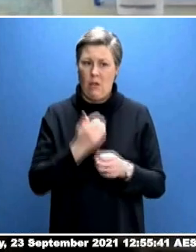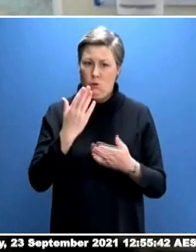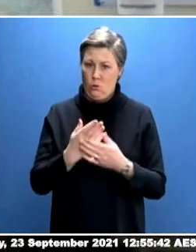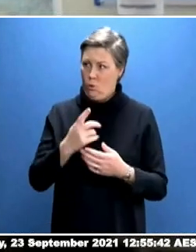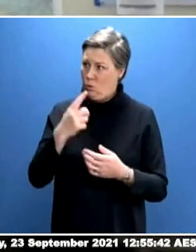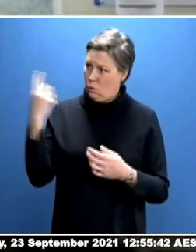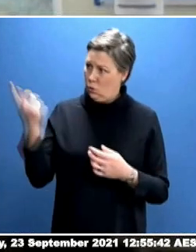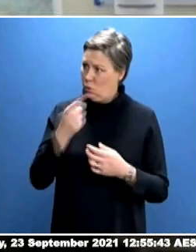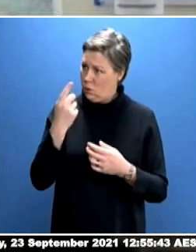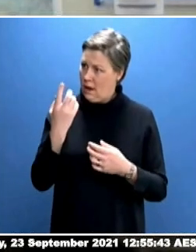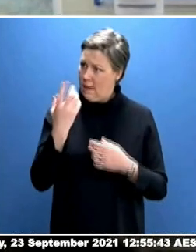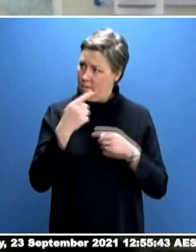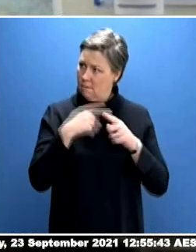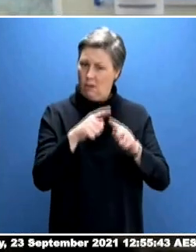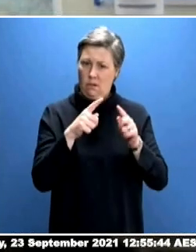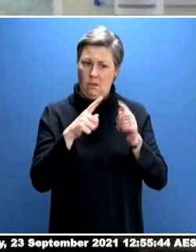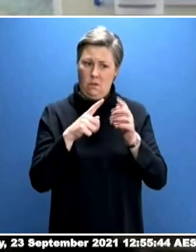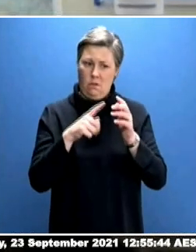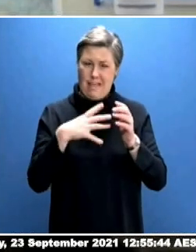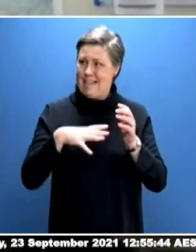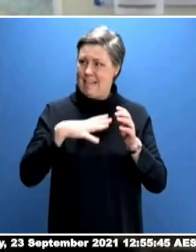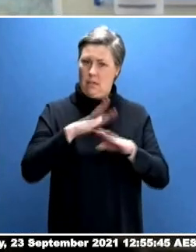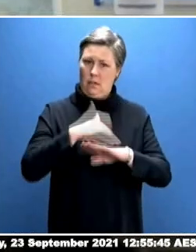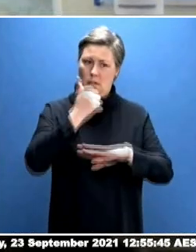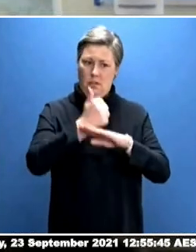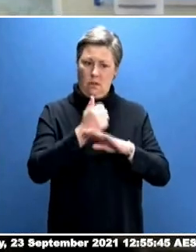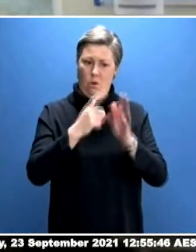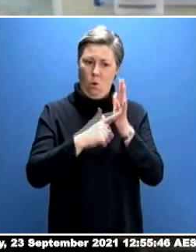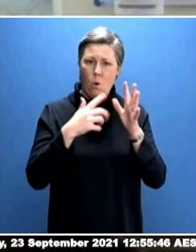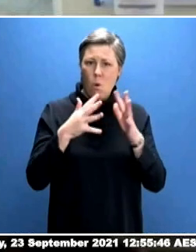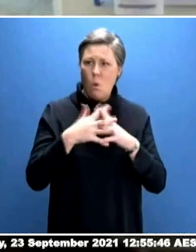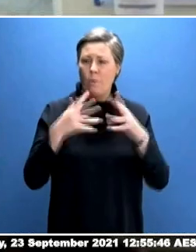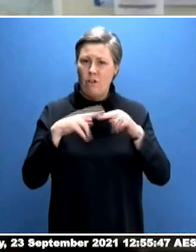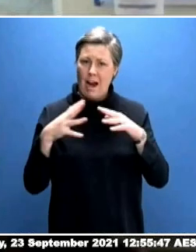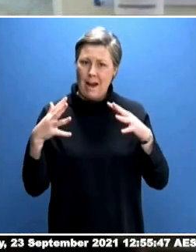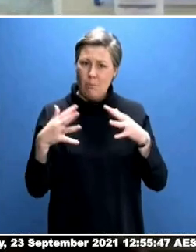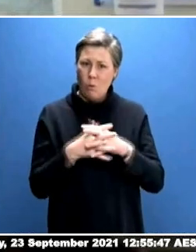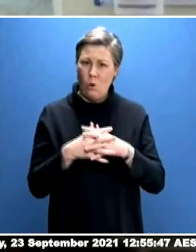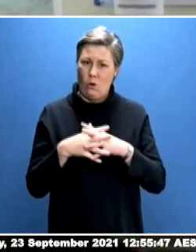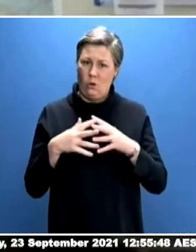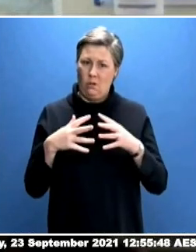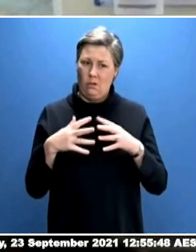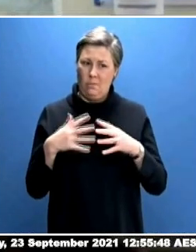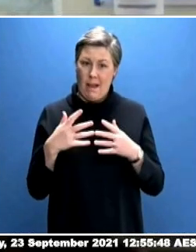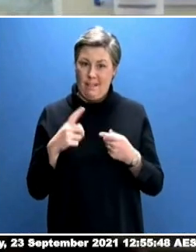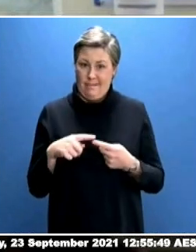legislative framework, as well. So yes, it remains unaddressed.